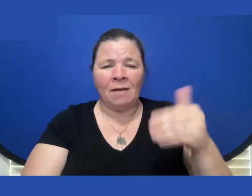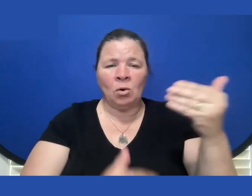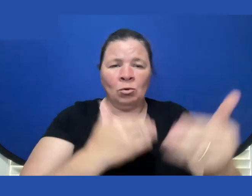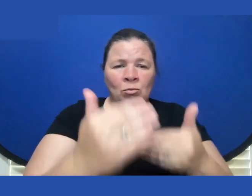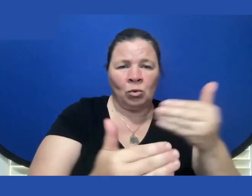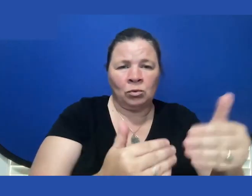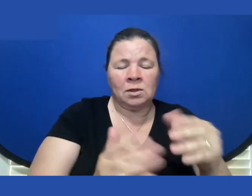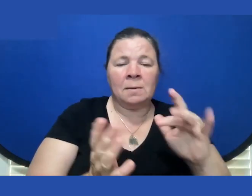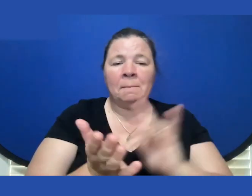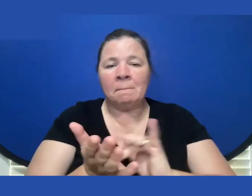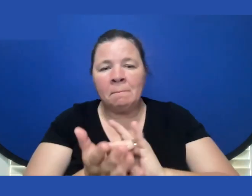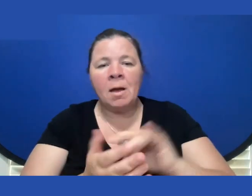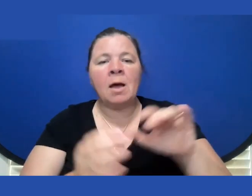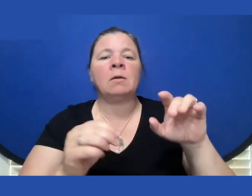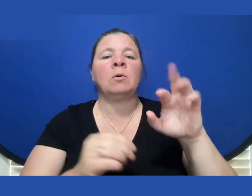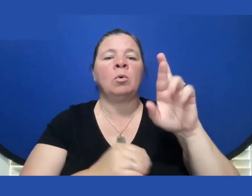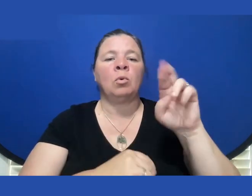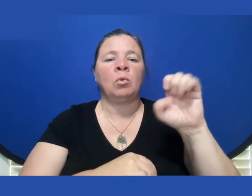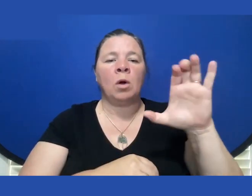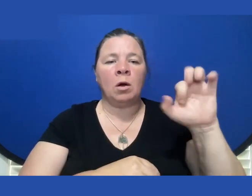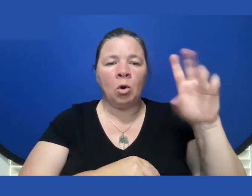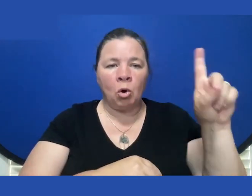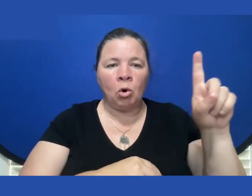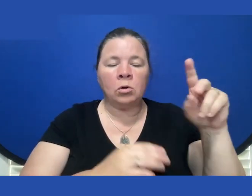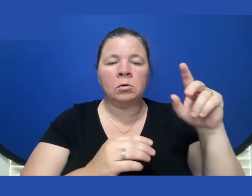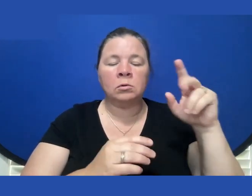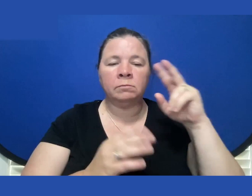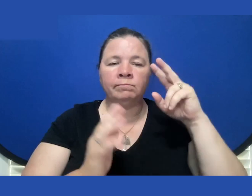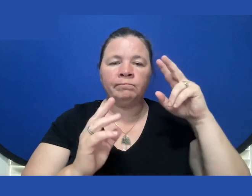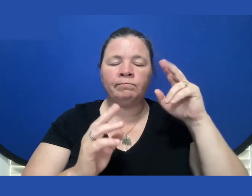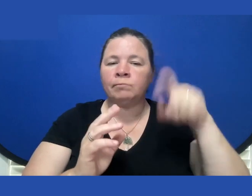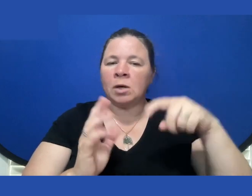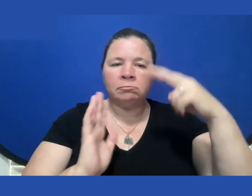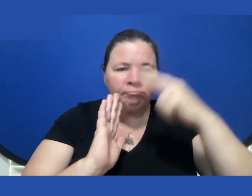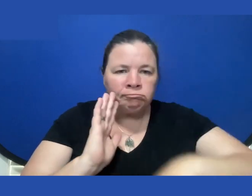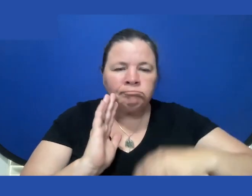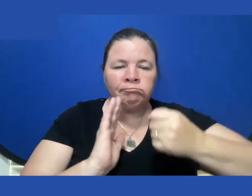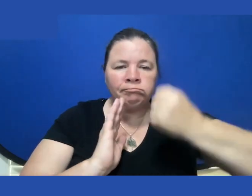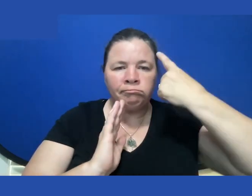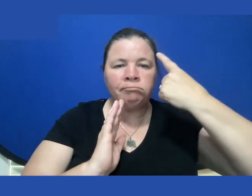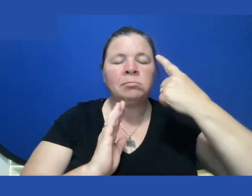so the medical record has to be reviewed to understand the state of disability